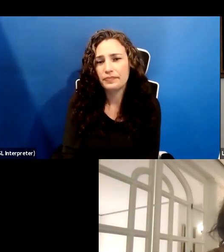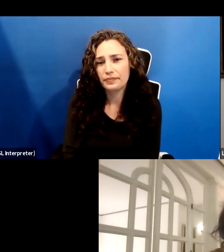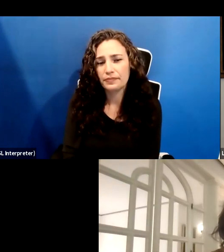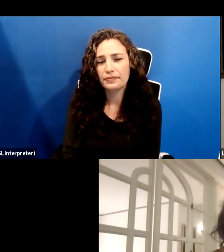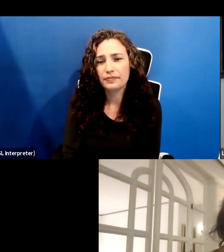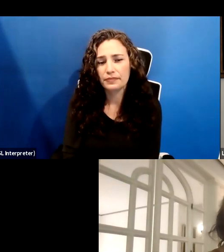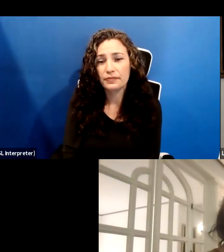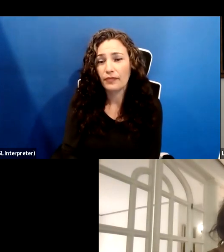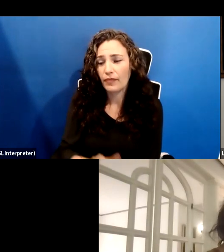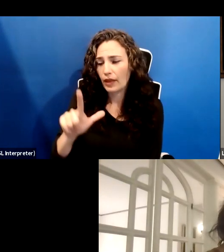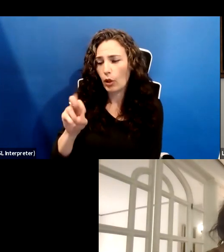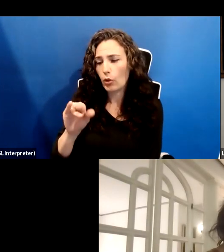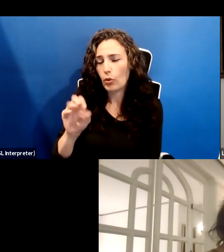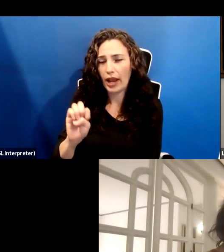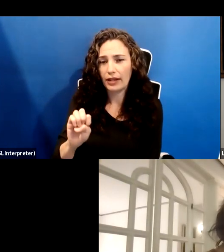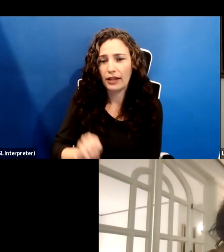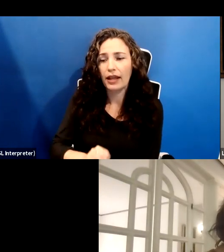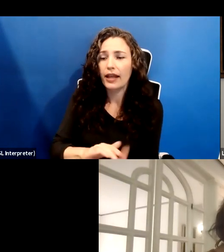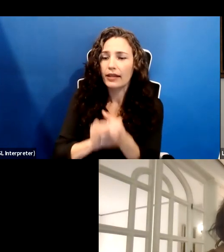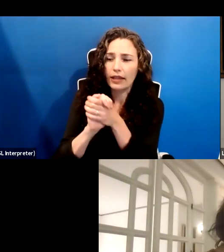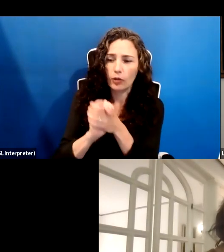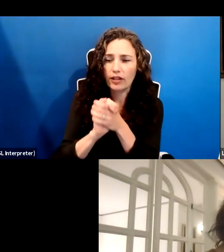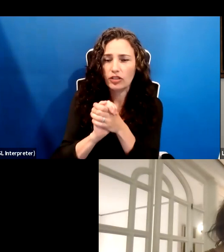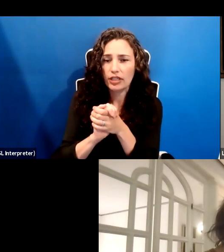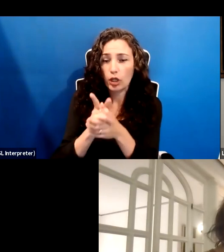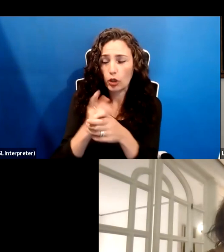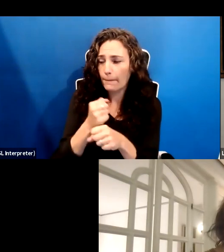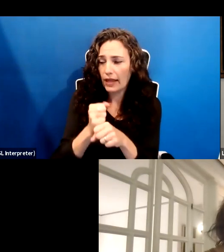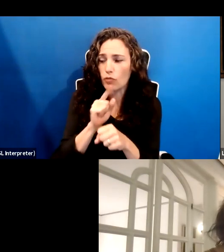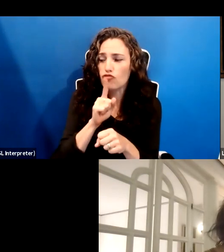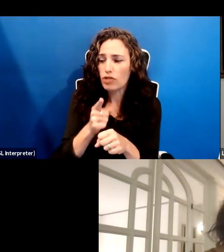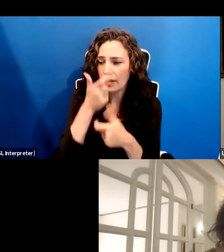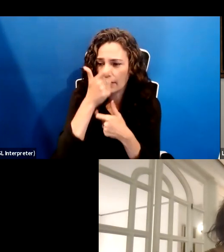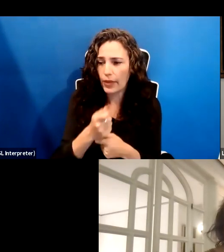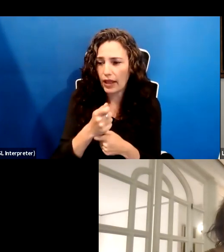on making a really compelling docuseries and thank you for talking to us.